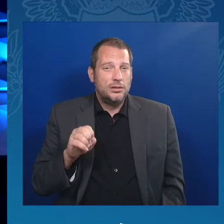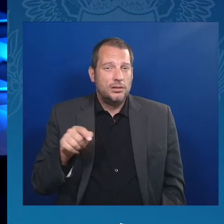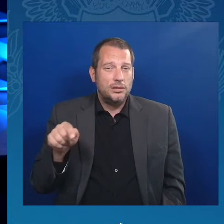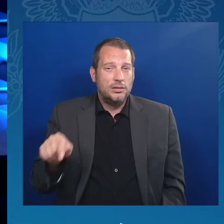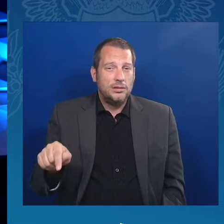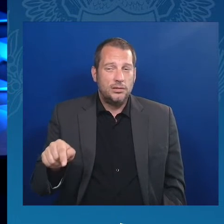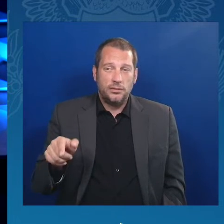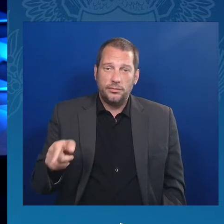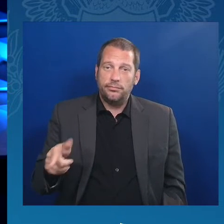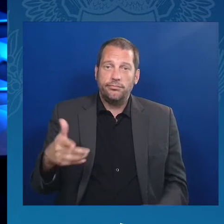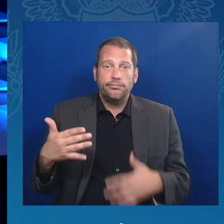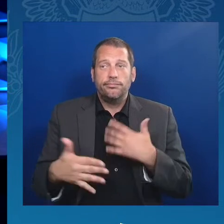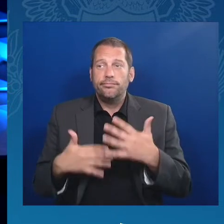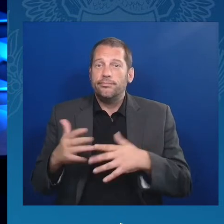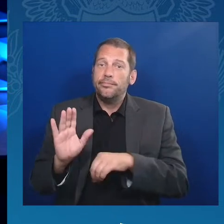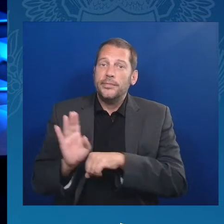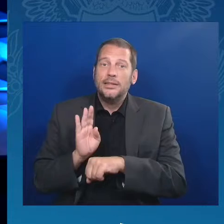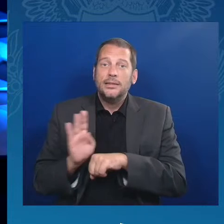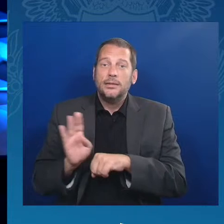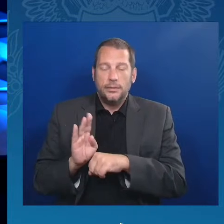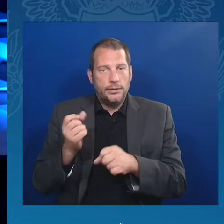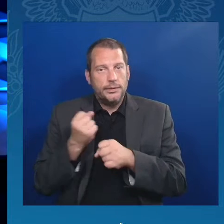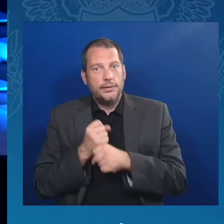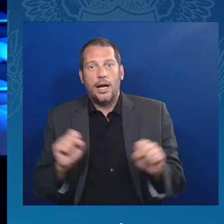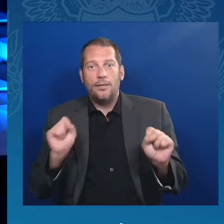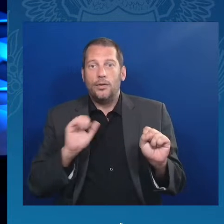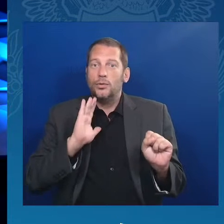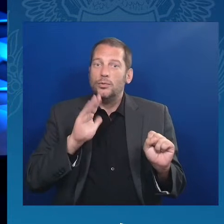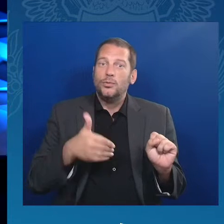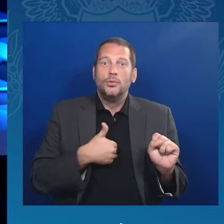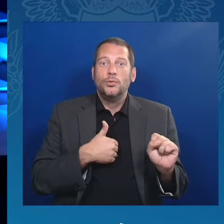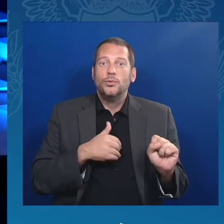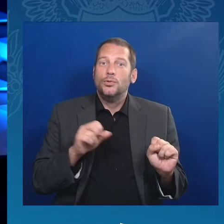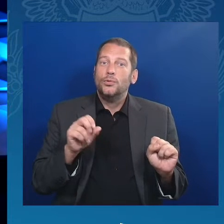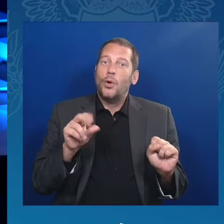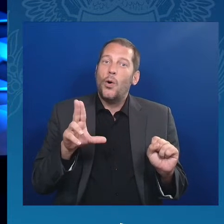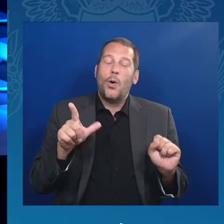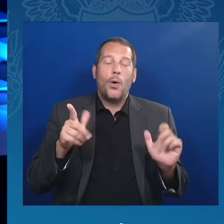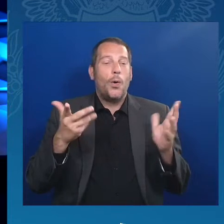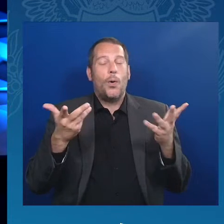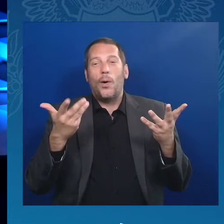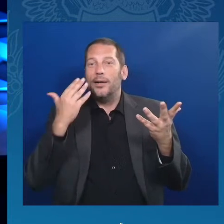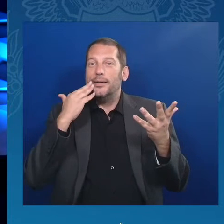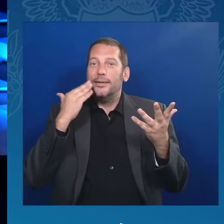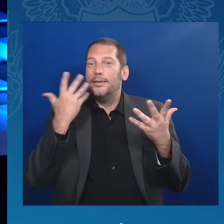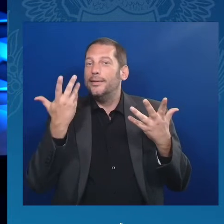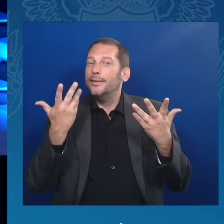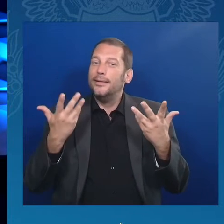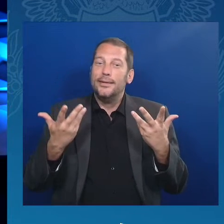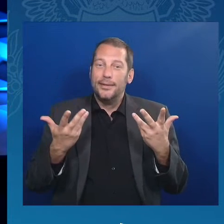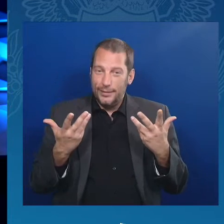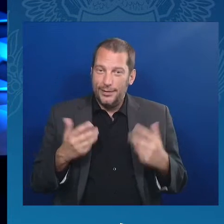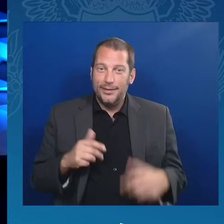and I totally do that. I'm in a life saving business. I'm not -- I'm trying to get to heaven myself.